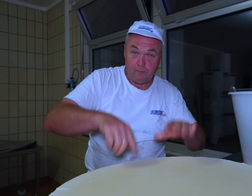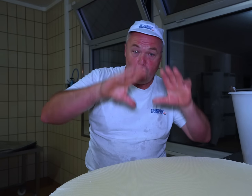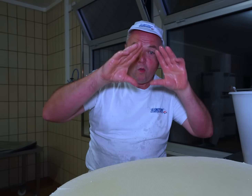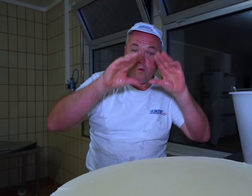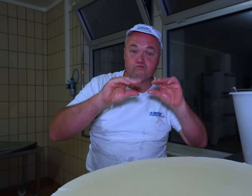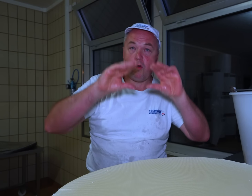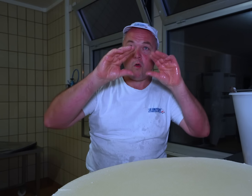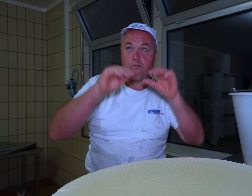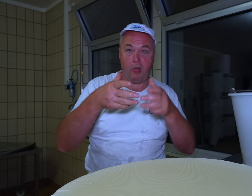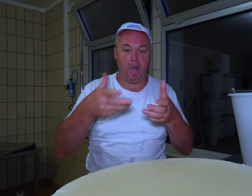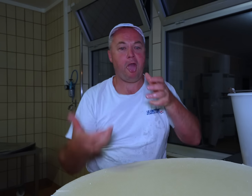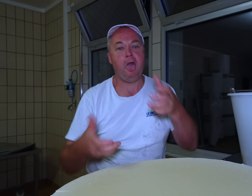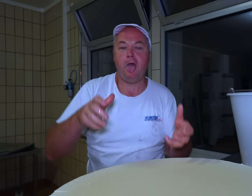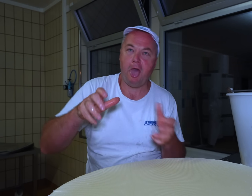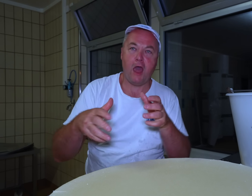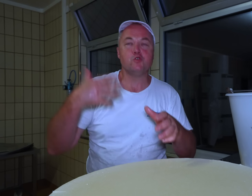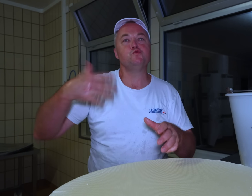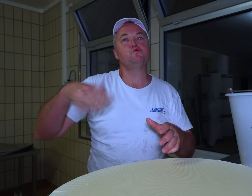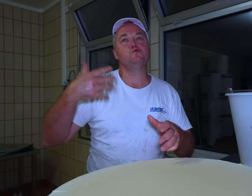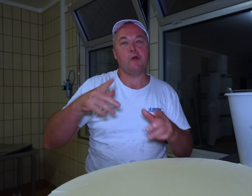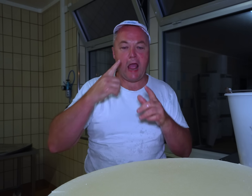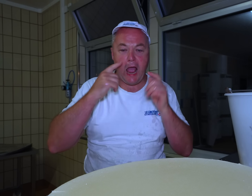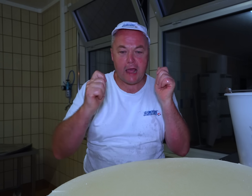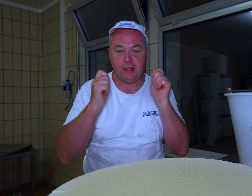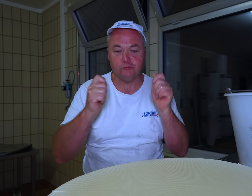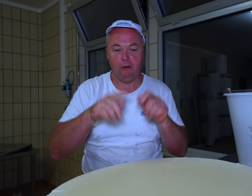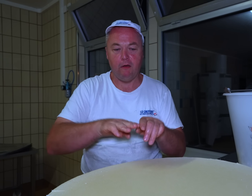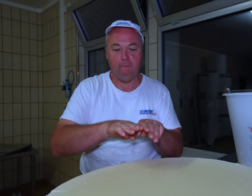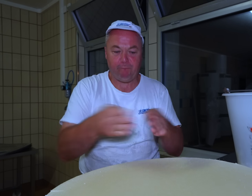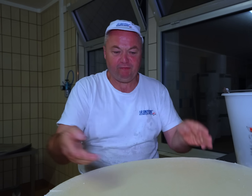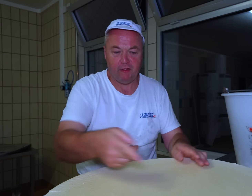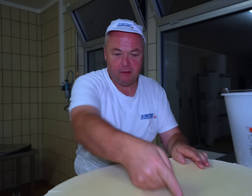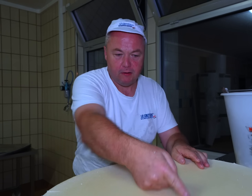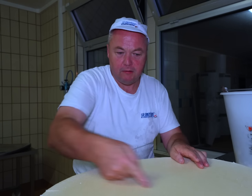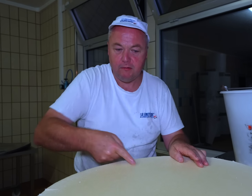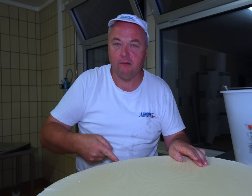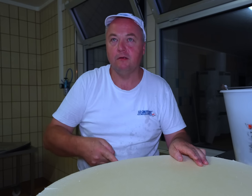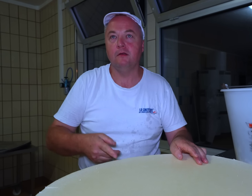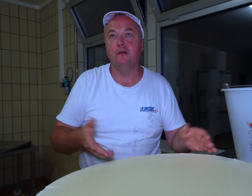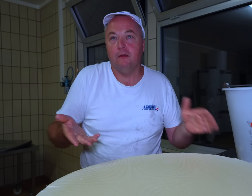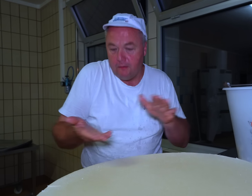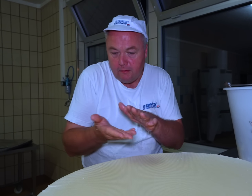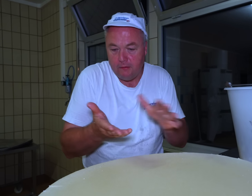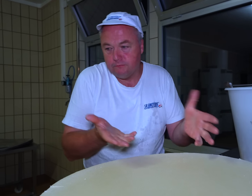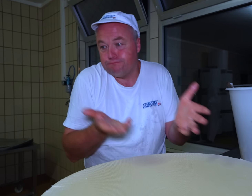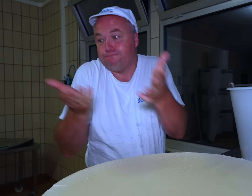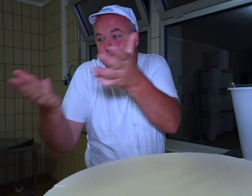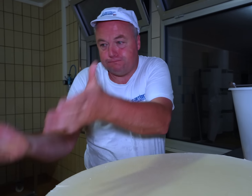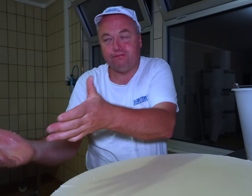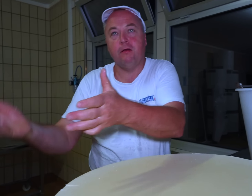Since it’s soft, it can be hard to handle. It might crack down in the middle. So we have to be careful